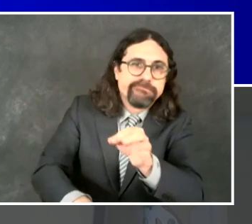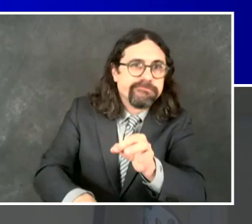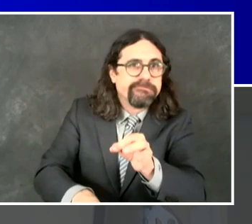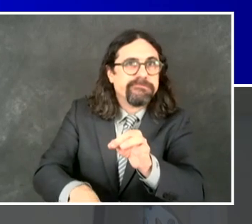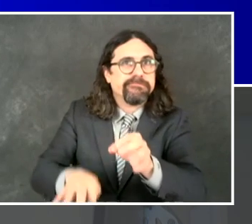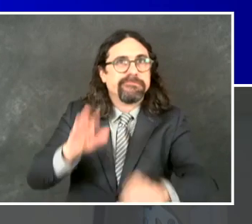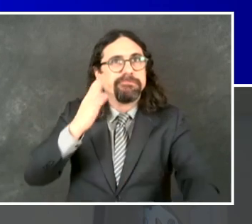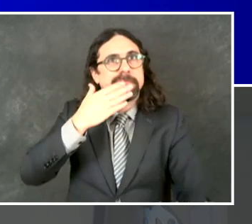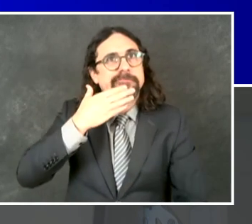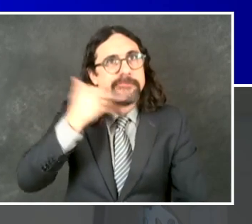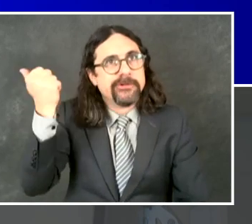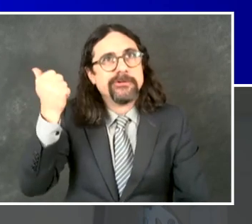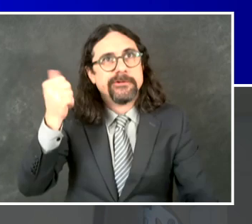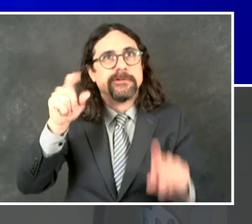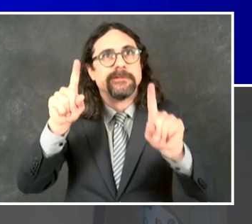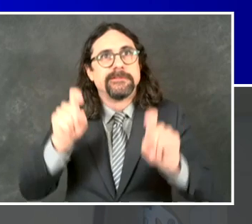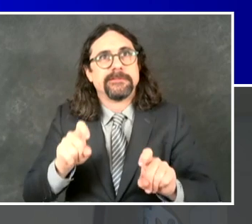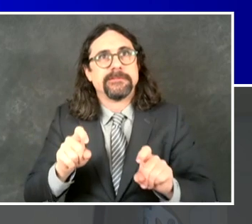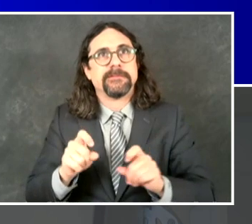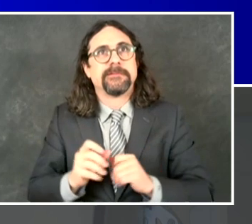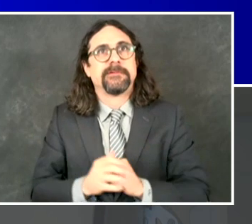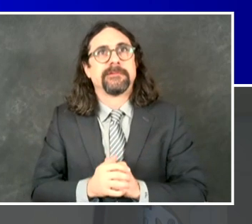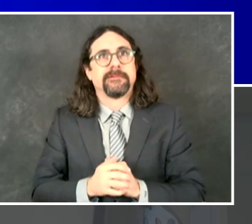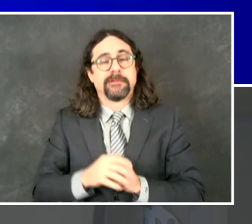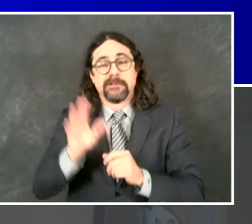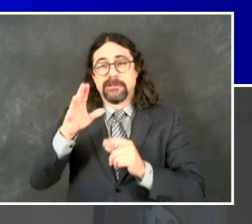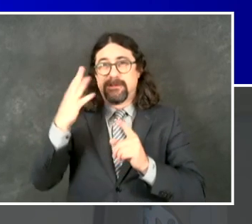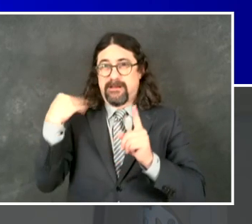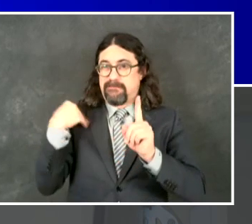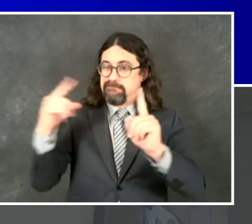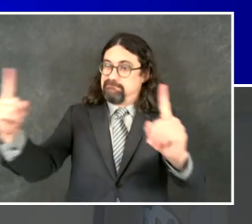INVOLVED. NO CHANCE TO